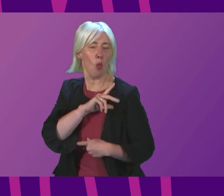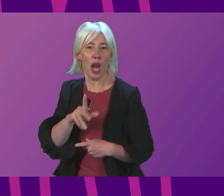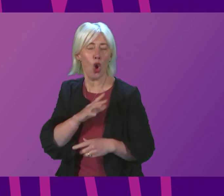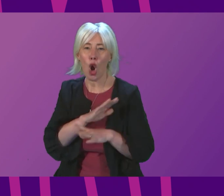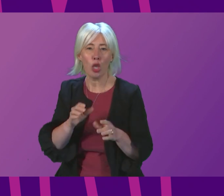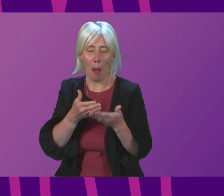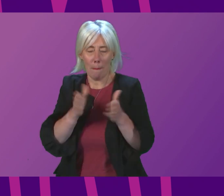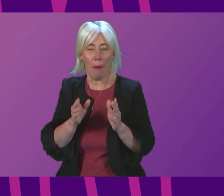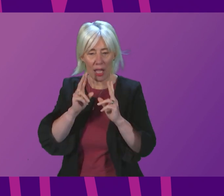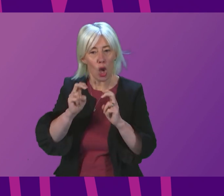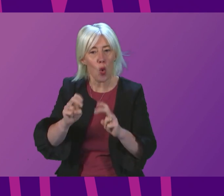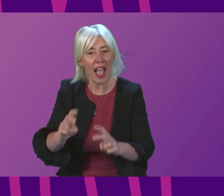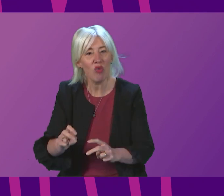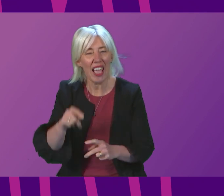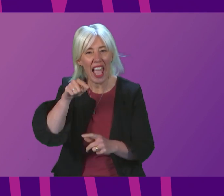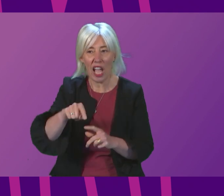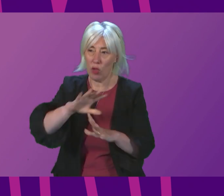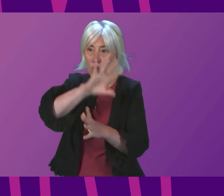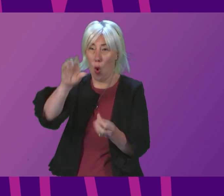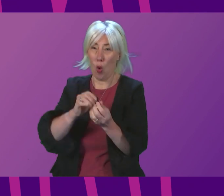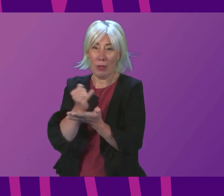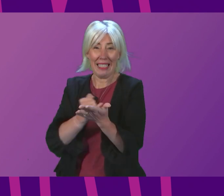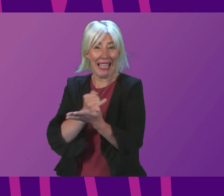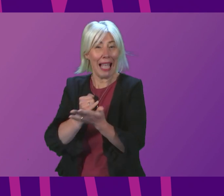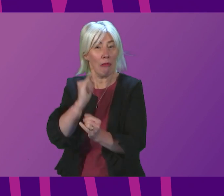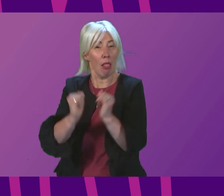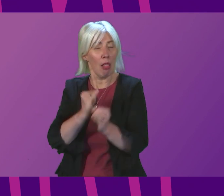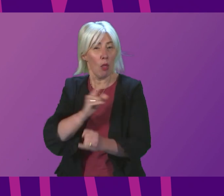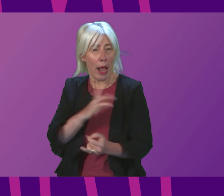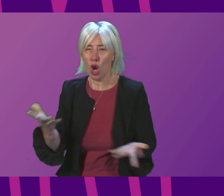inquiry into the whole scandal?